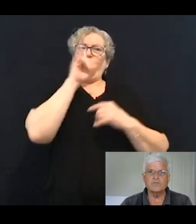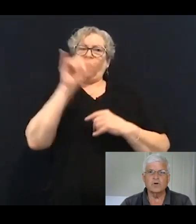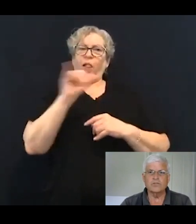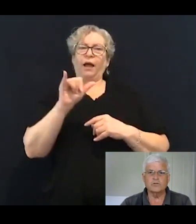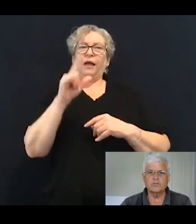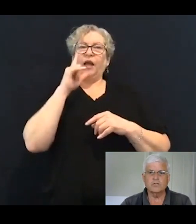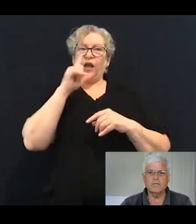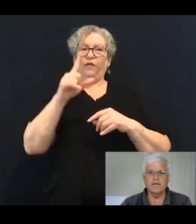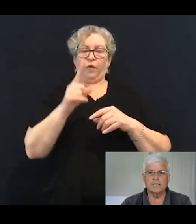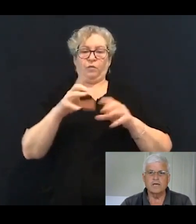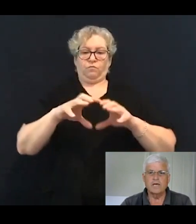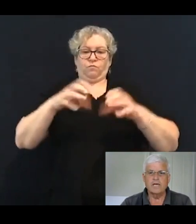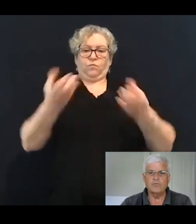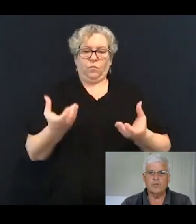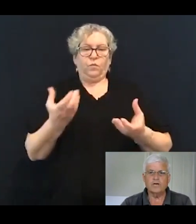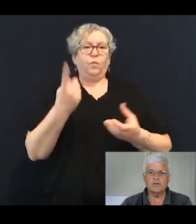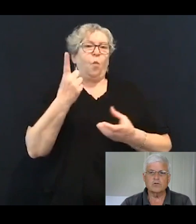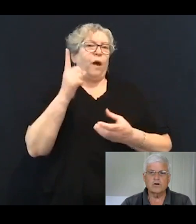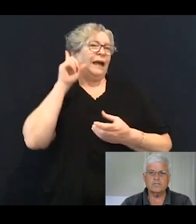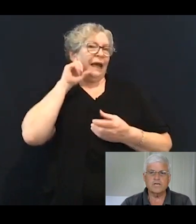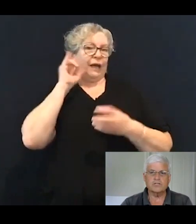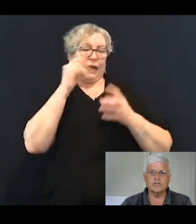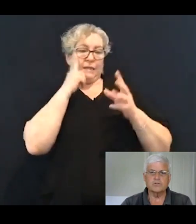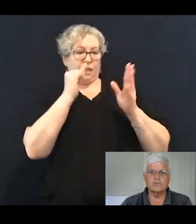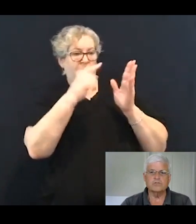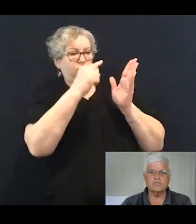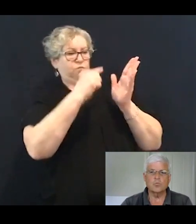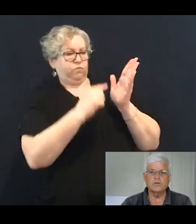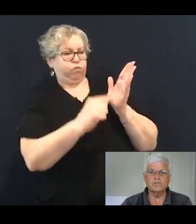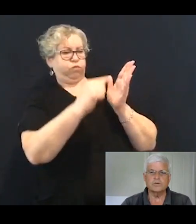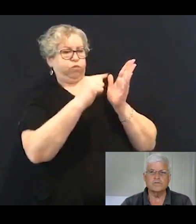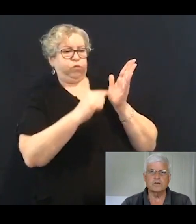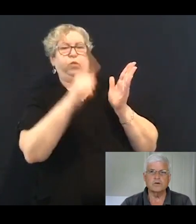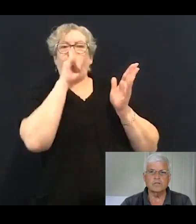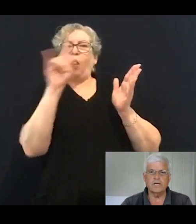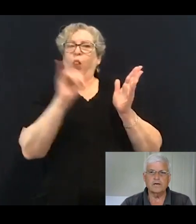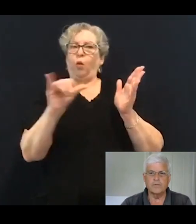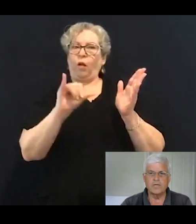if we cut a cross-section through just one turn of the cochlea. And so we'll zoom in.